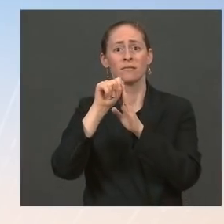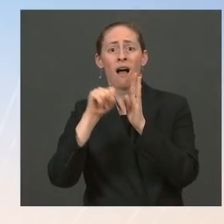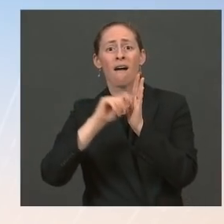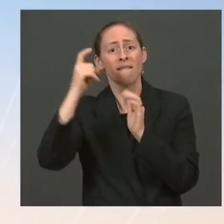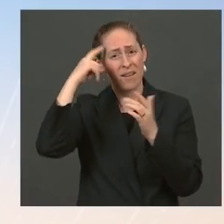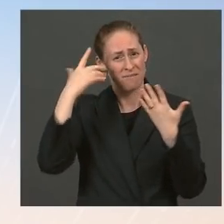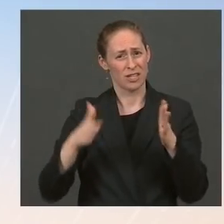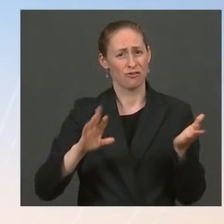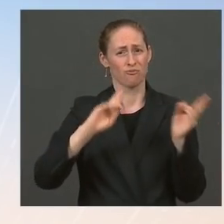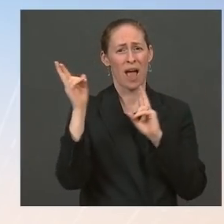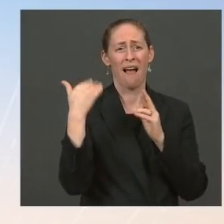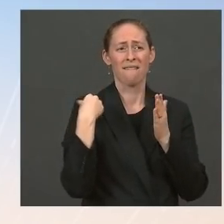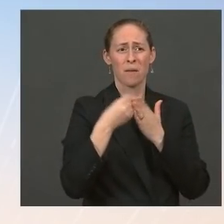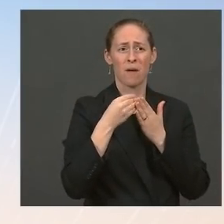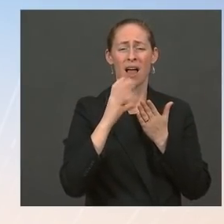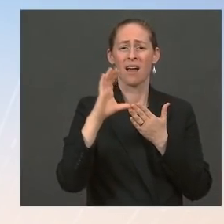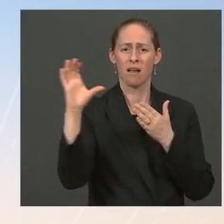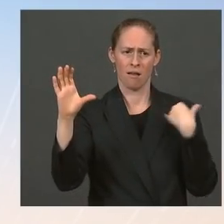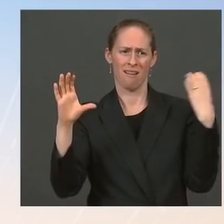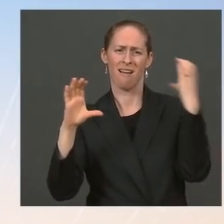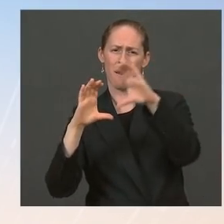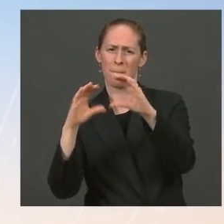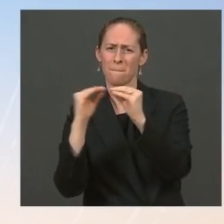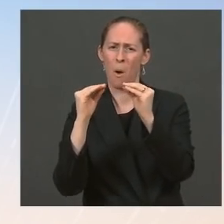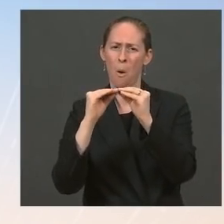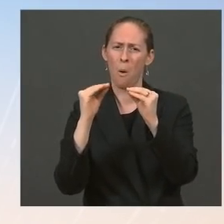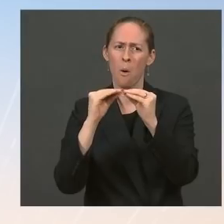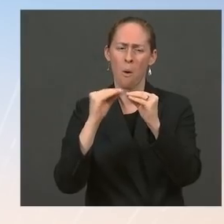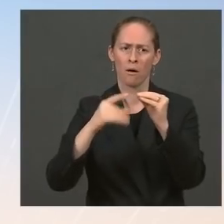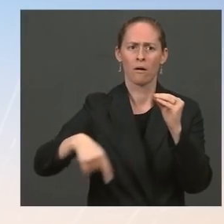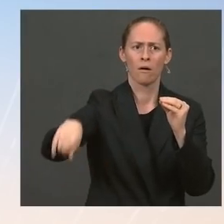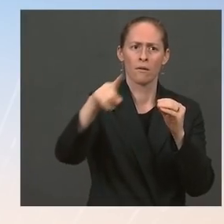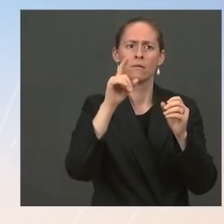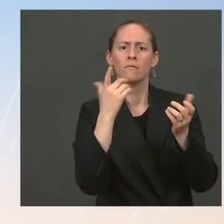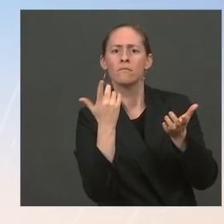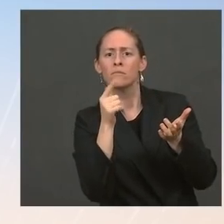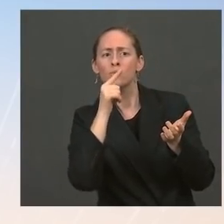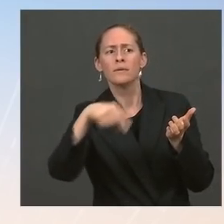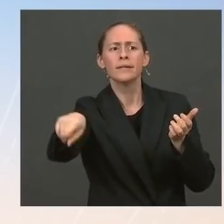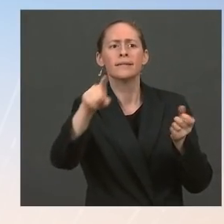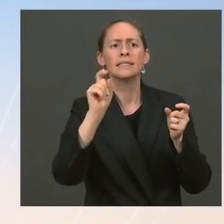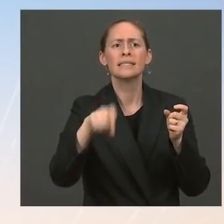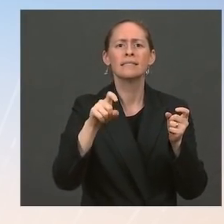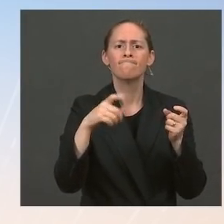in working with governors to help implement to make sure that lower-income families around the country